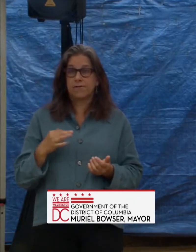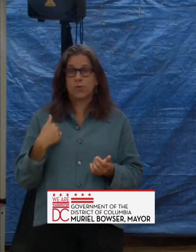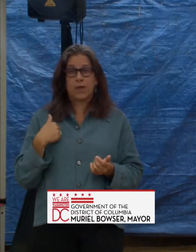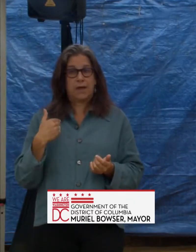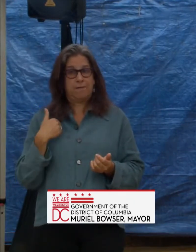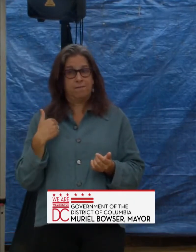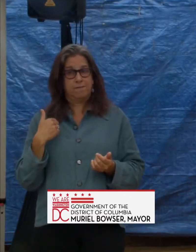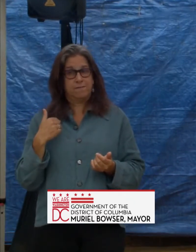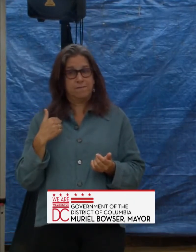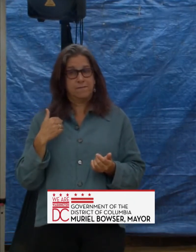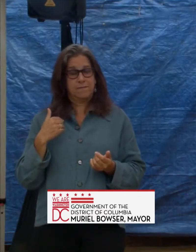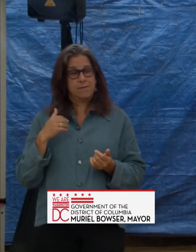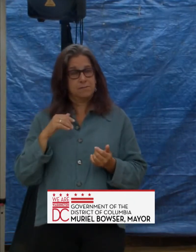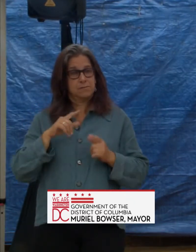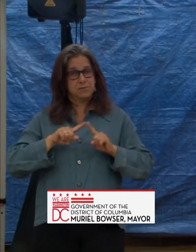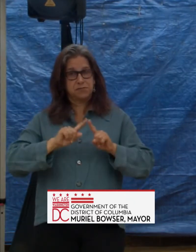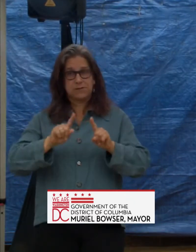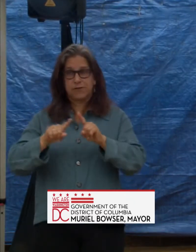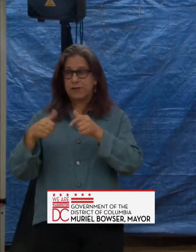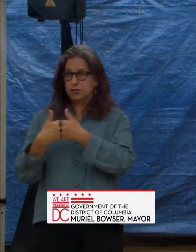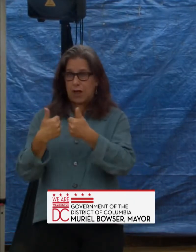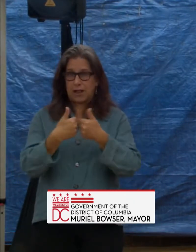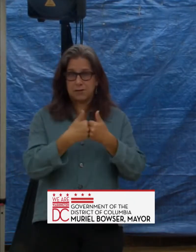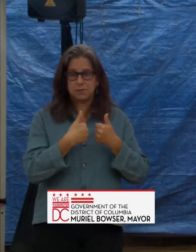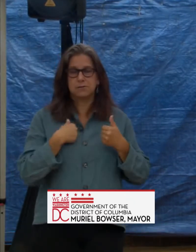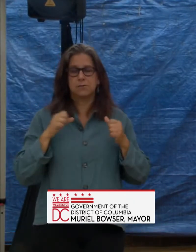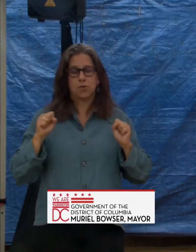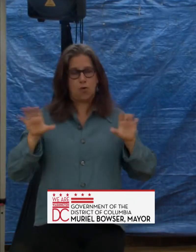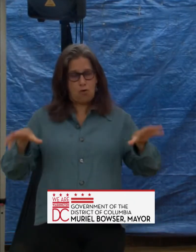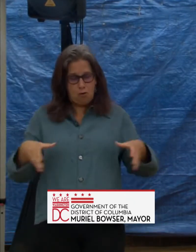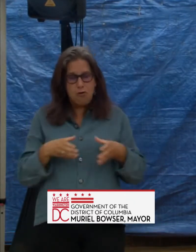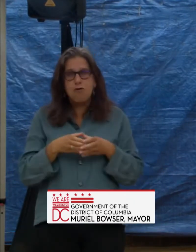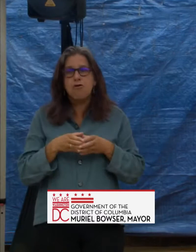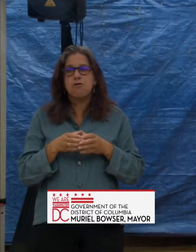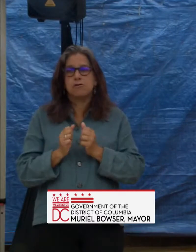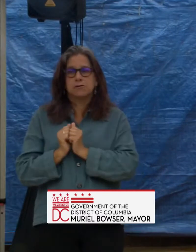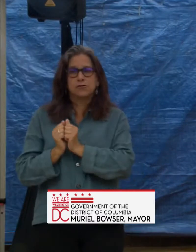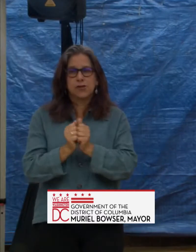TAKES A SHARED COMMITMENT AND RESOLVE ACROSS ALL EIGHT WARDS